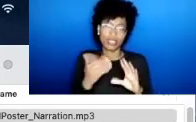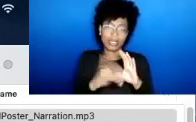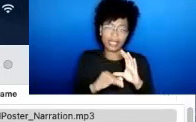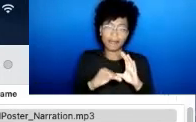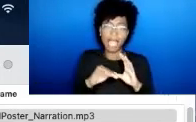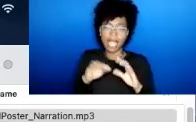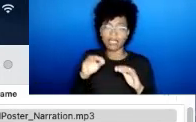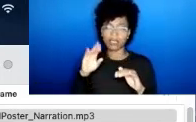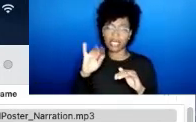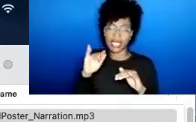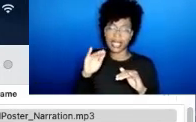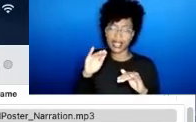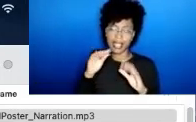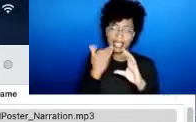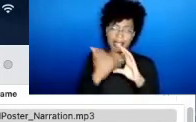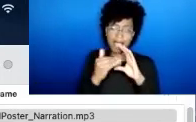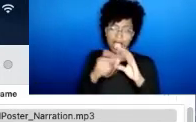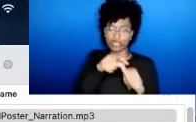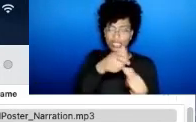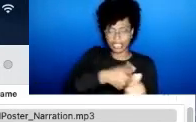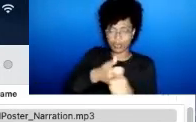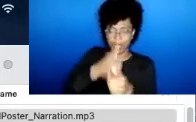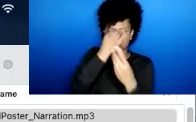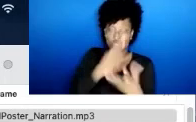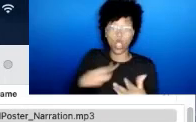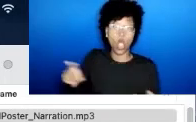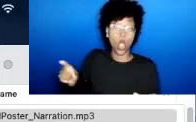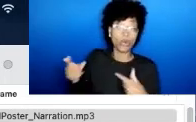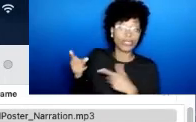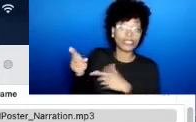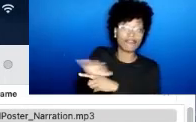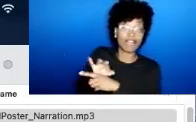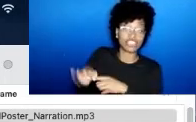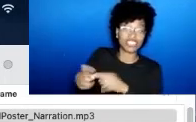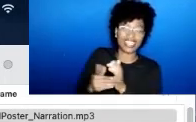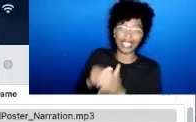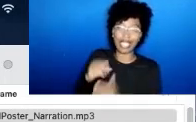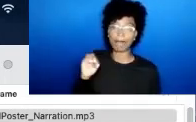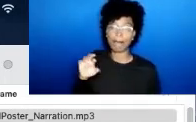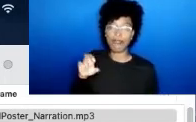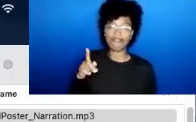you when it is back up again. 07:16:46 This is a real case of Murphy's Law.